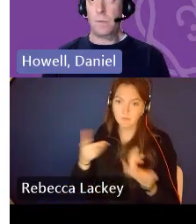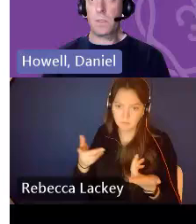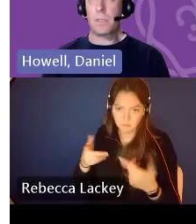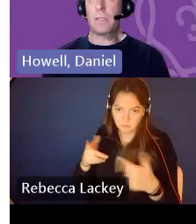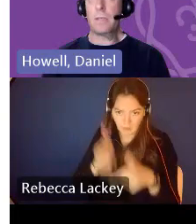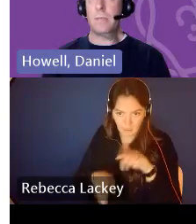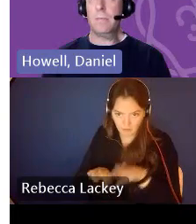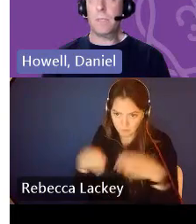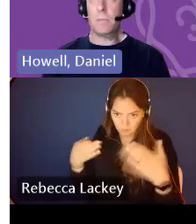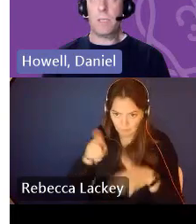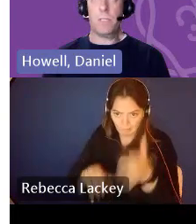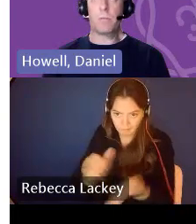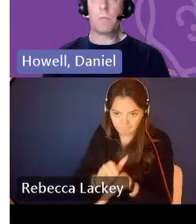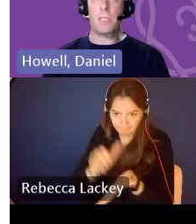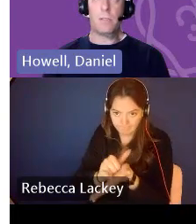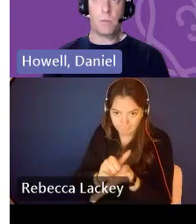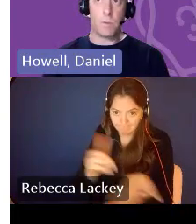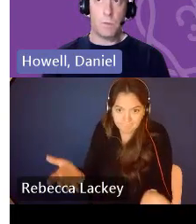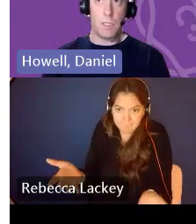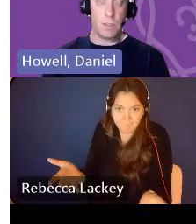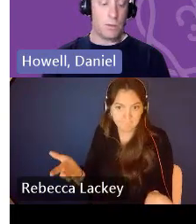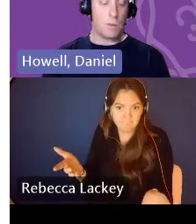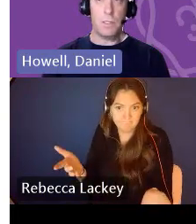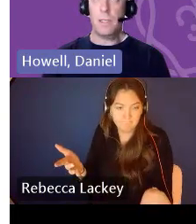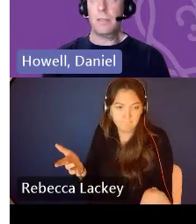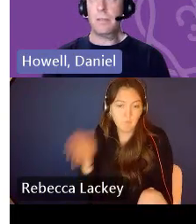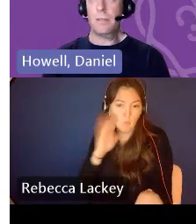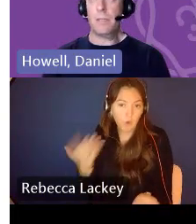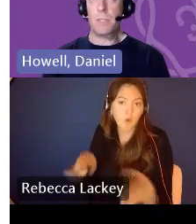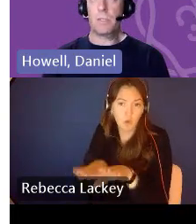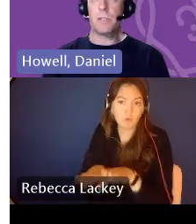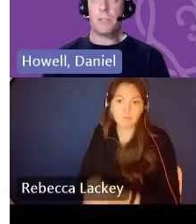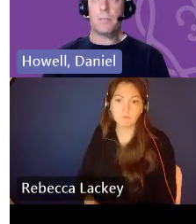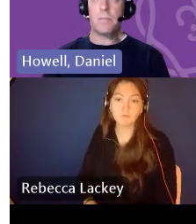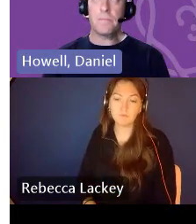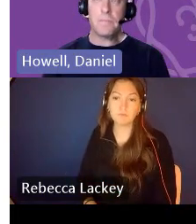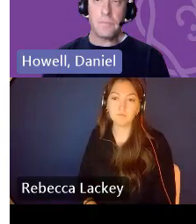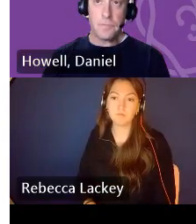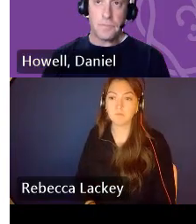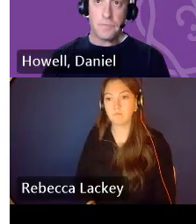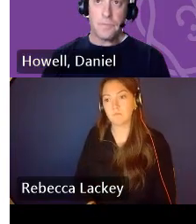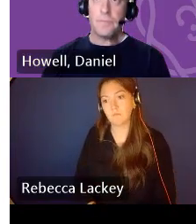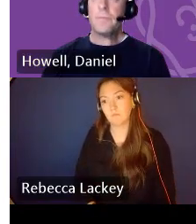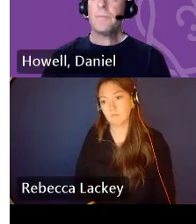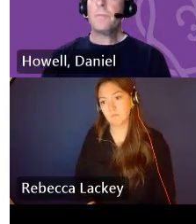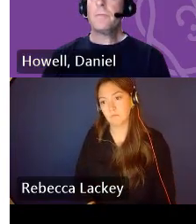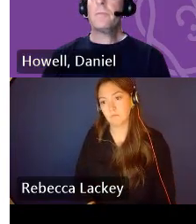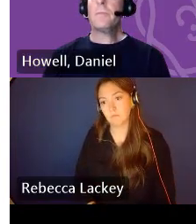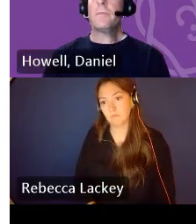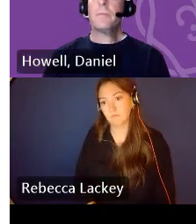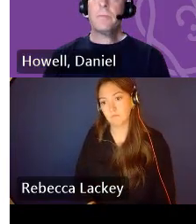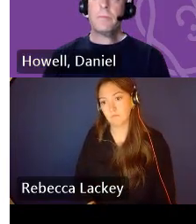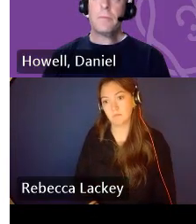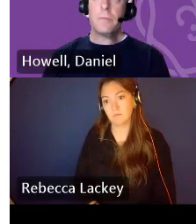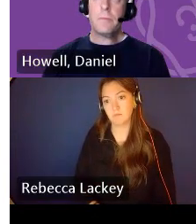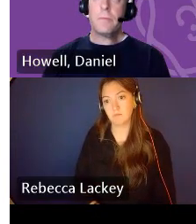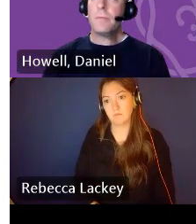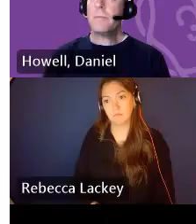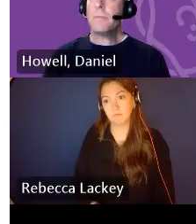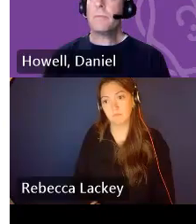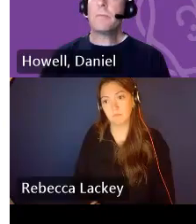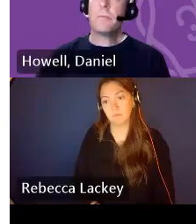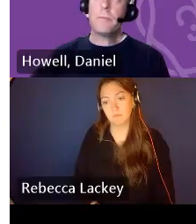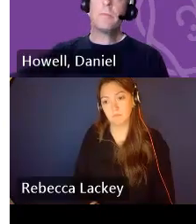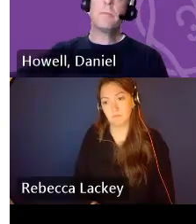it with the span being replaced. So it would be closed during that that period of time.